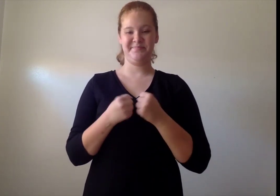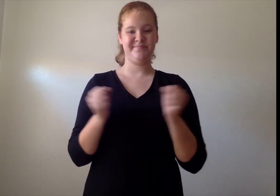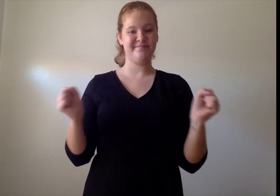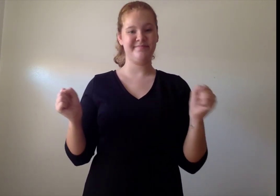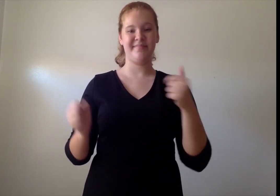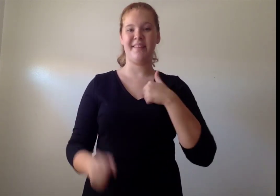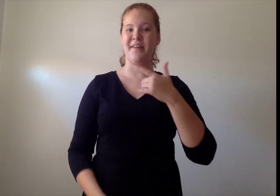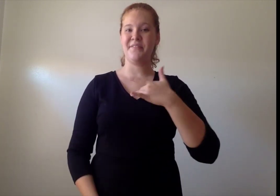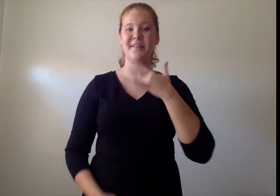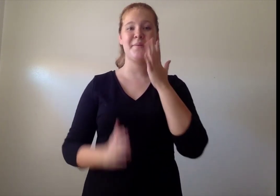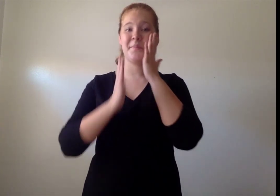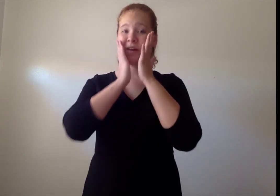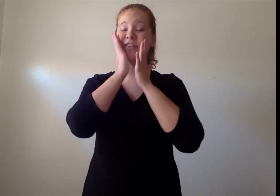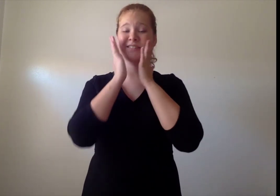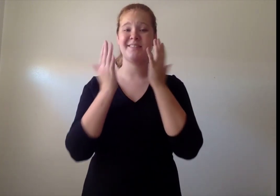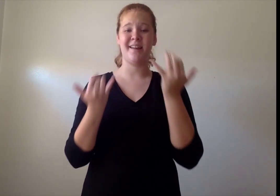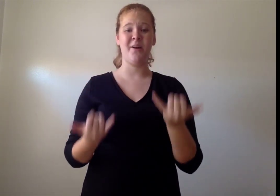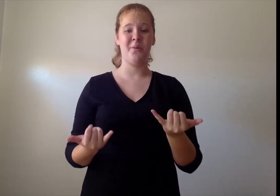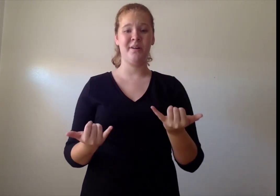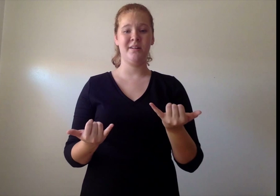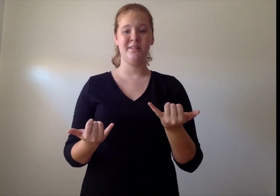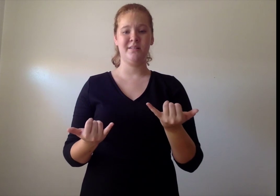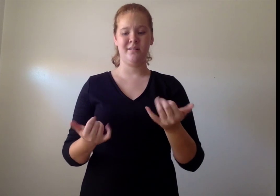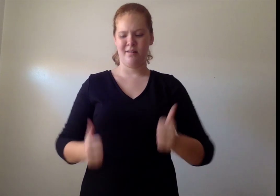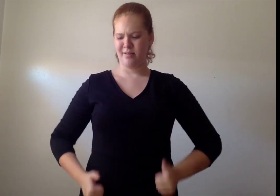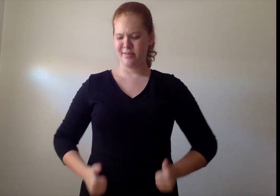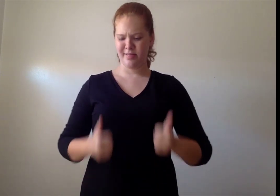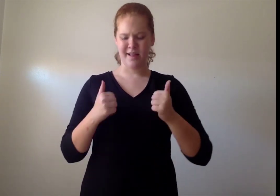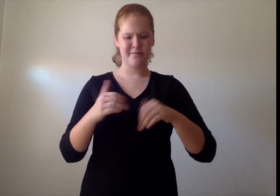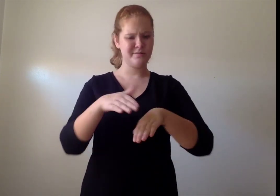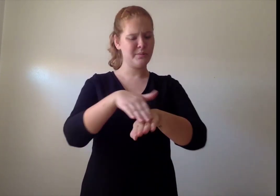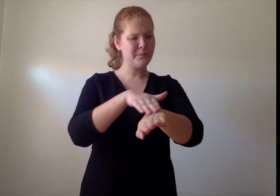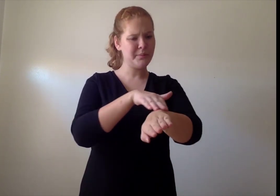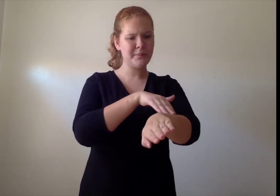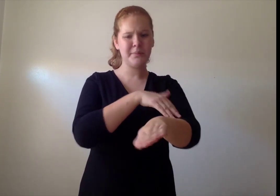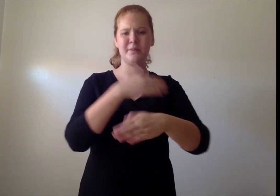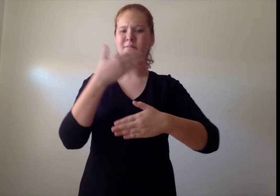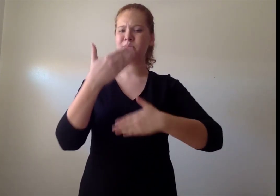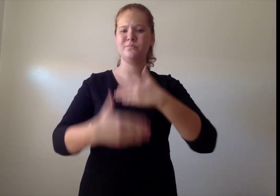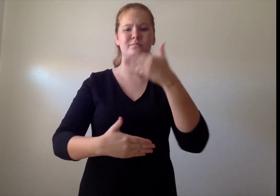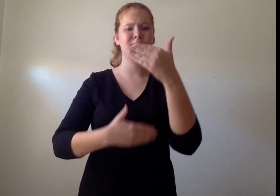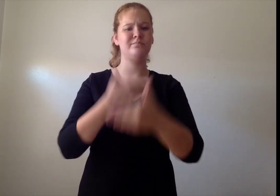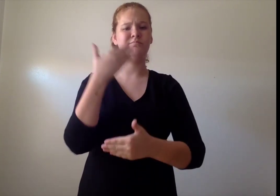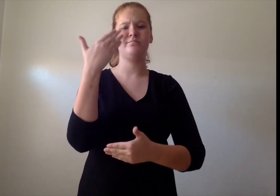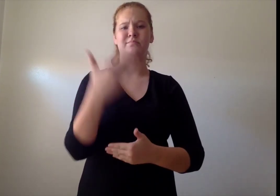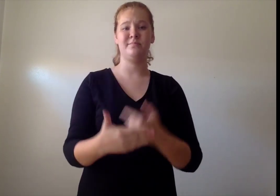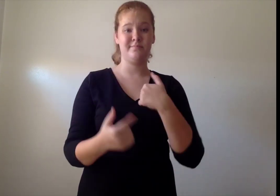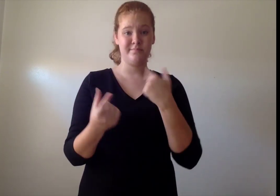It is embarrassing how feeble I feel how timidly I move through life,